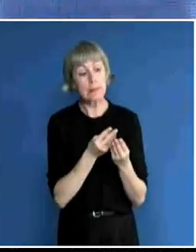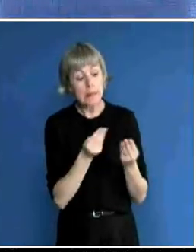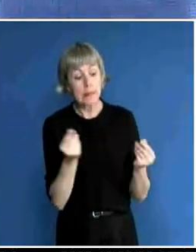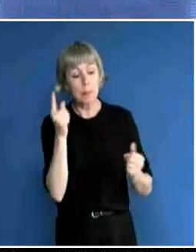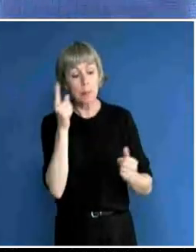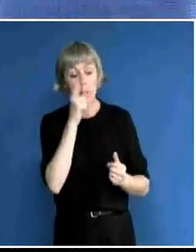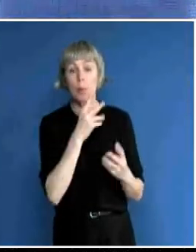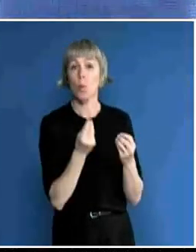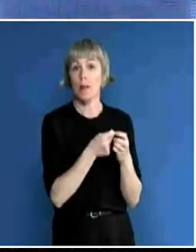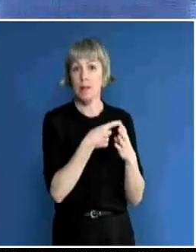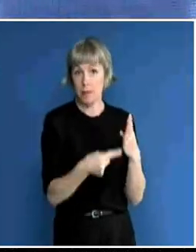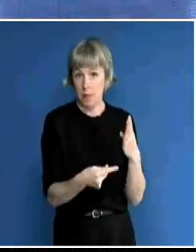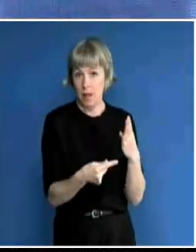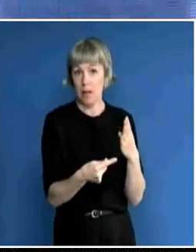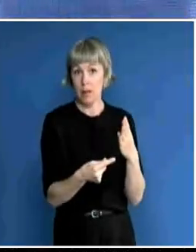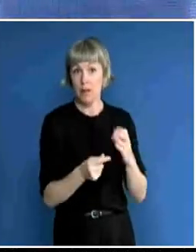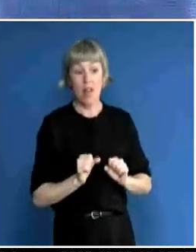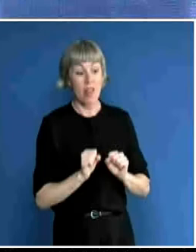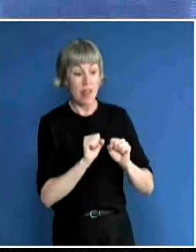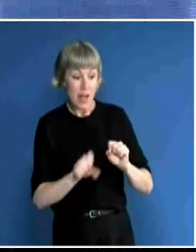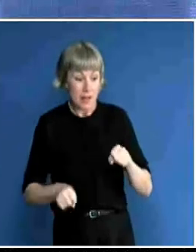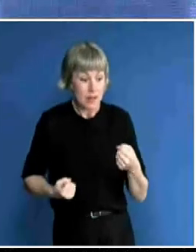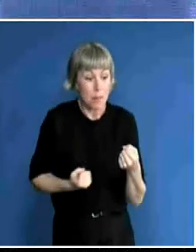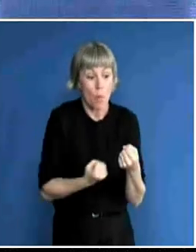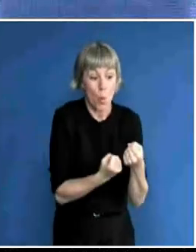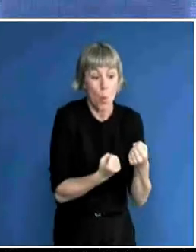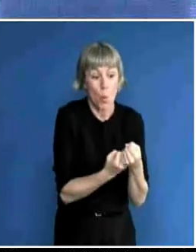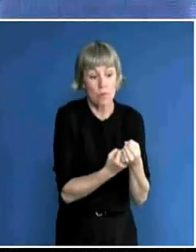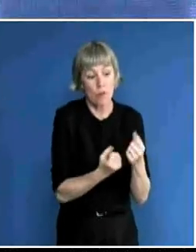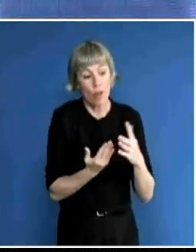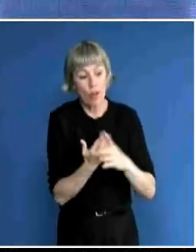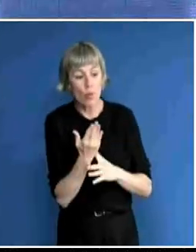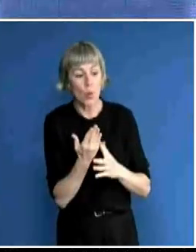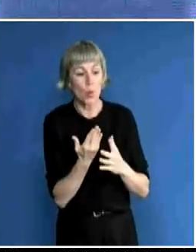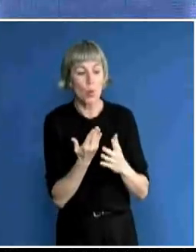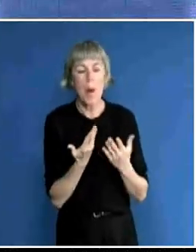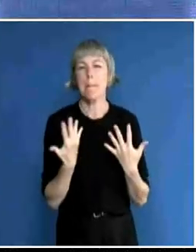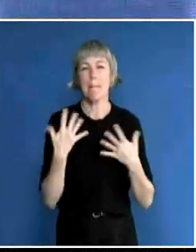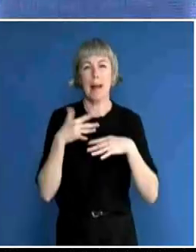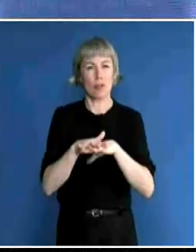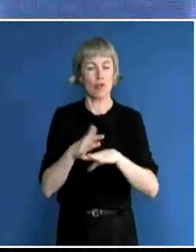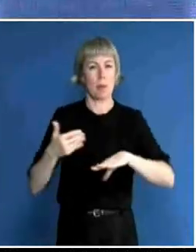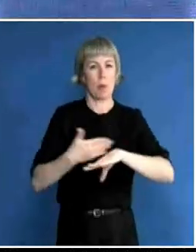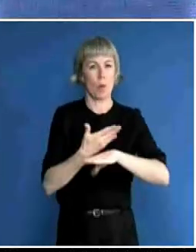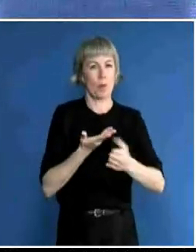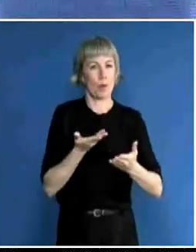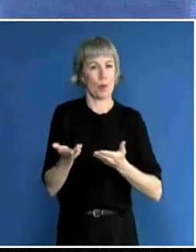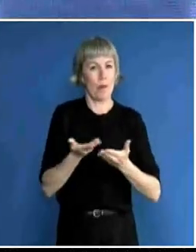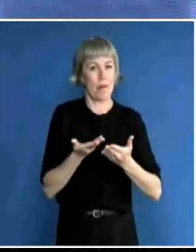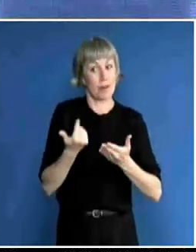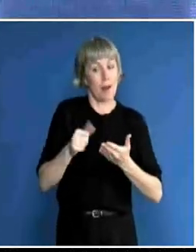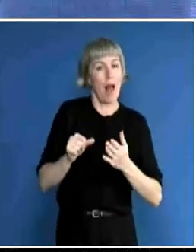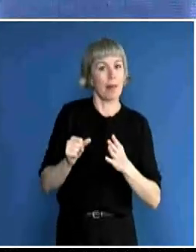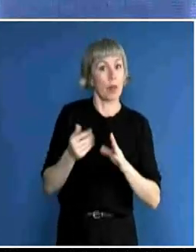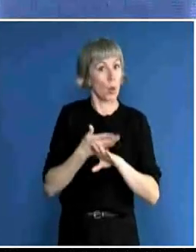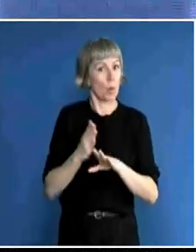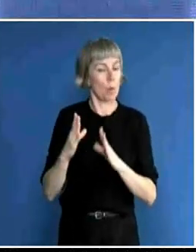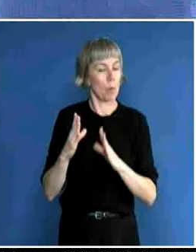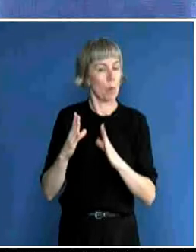services, such as the new employment services model, may be enough to help them to find and keep a job.